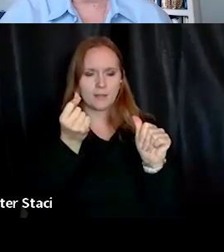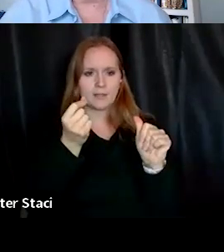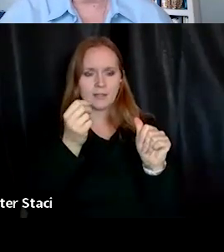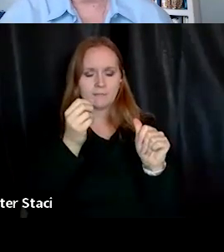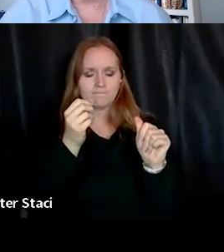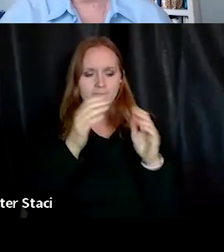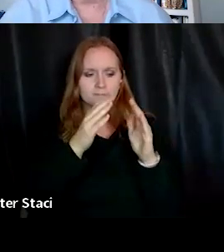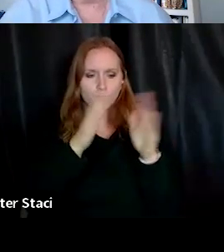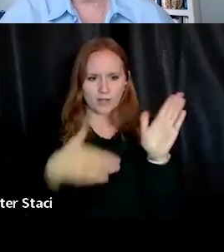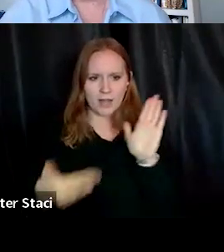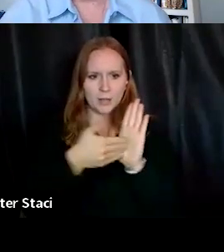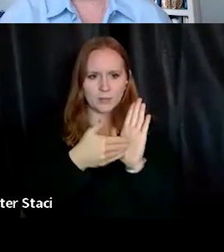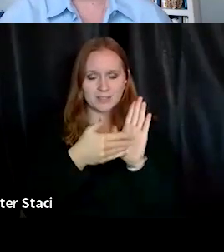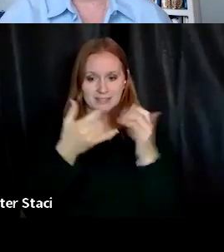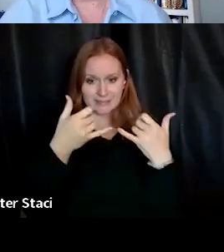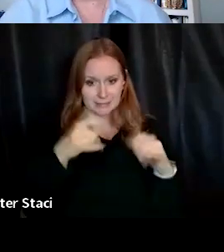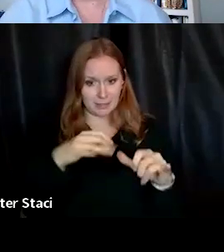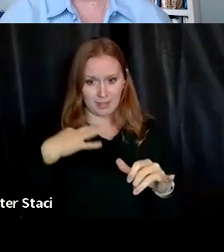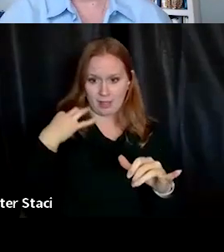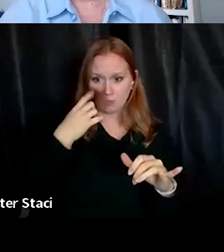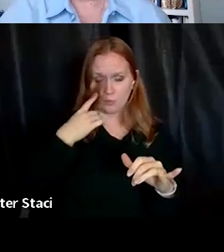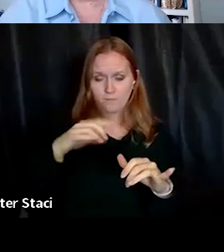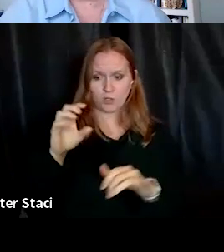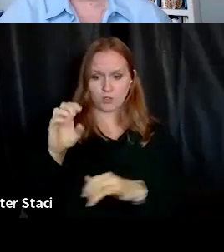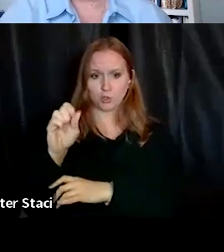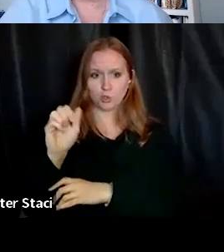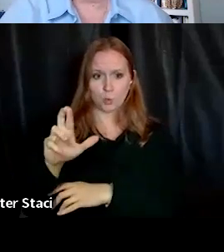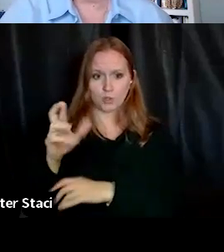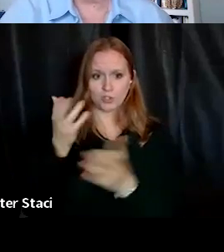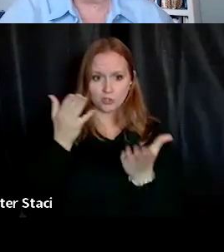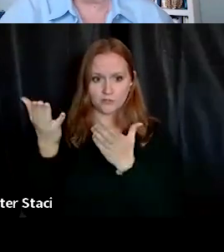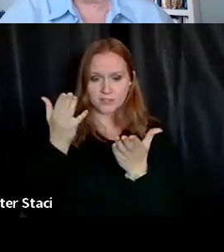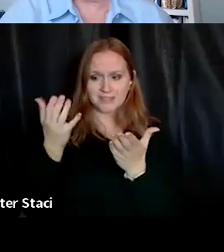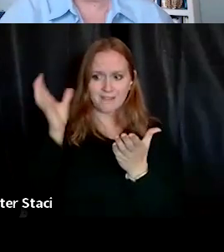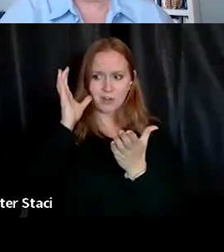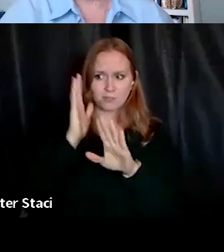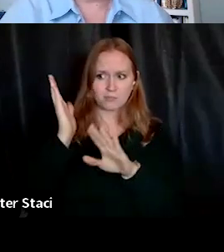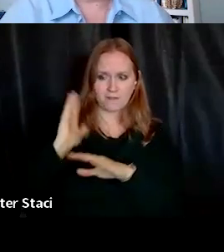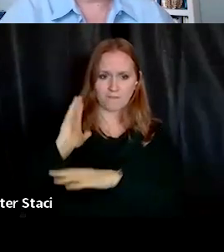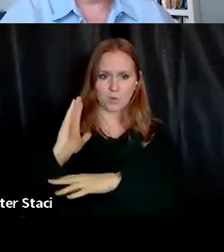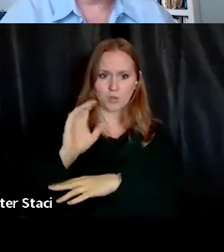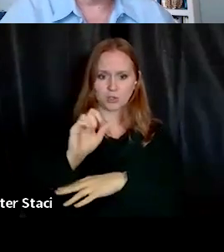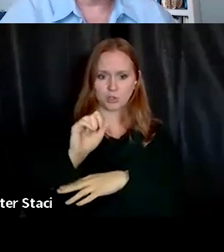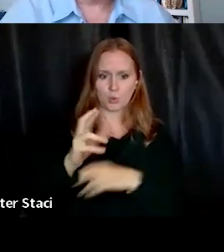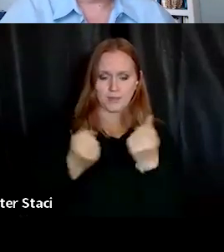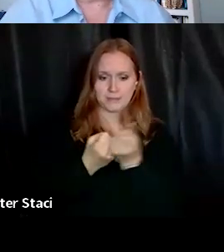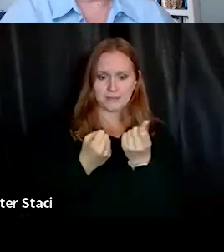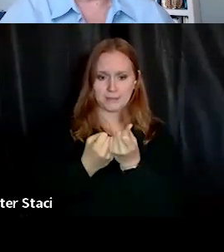are they still eligible to receive SOAR services? I have heard before that SOAR is intended to support people currently experiencing homelessness.